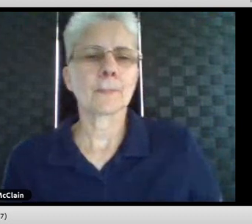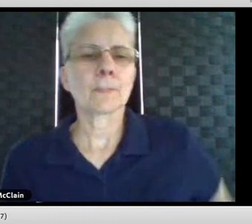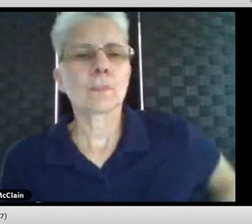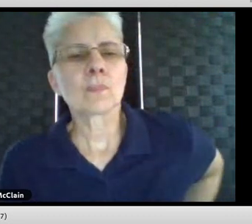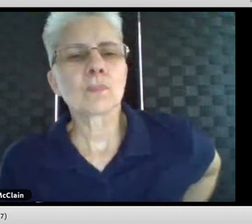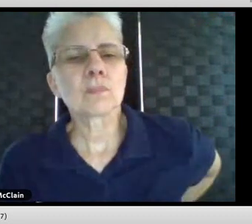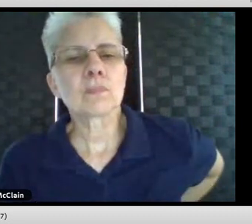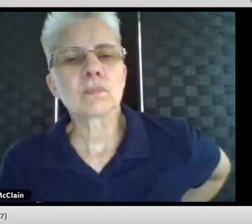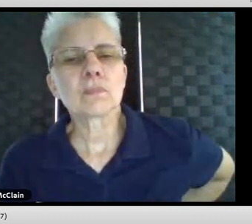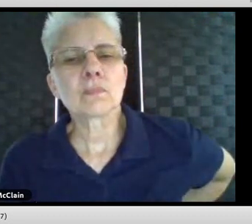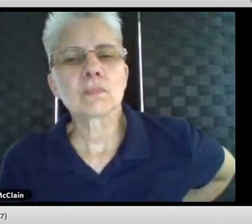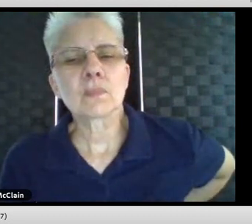Let's see.